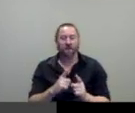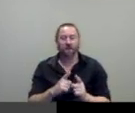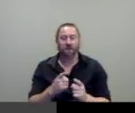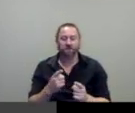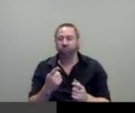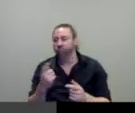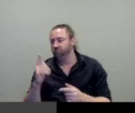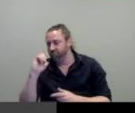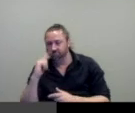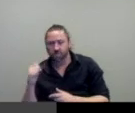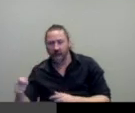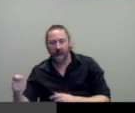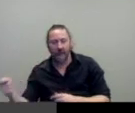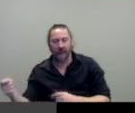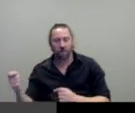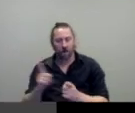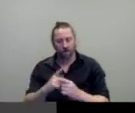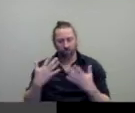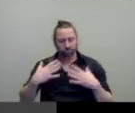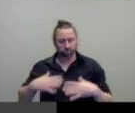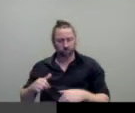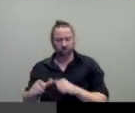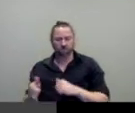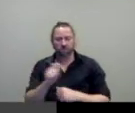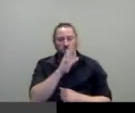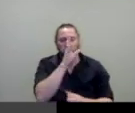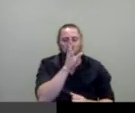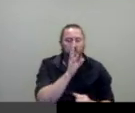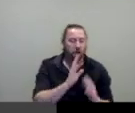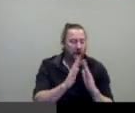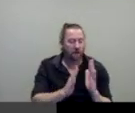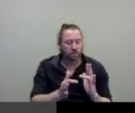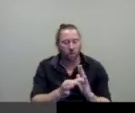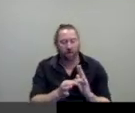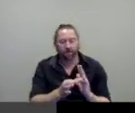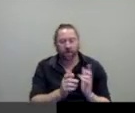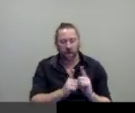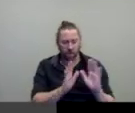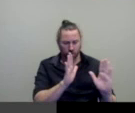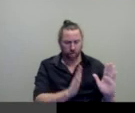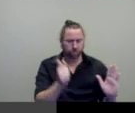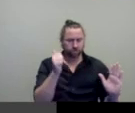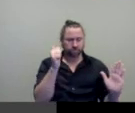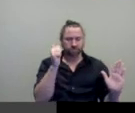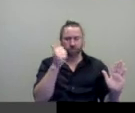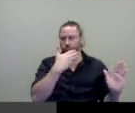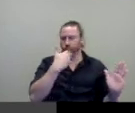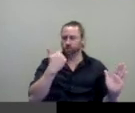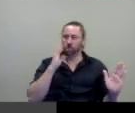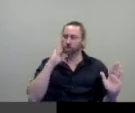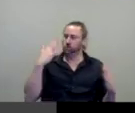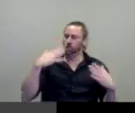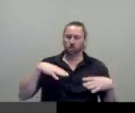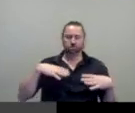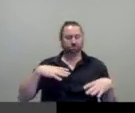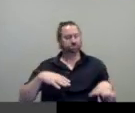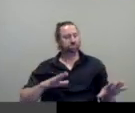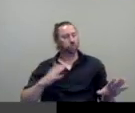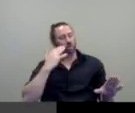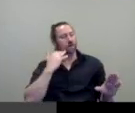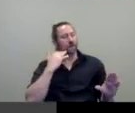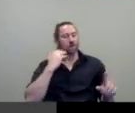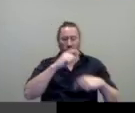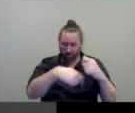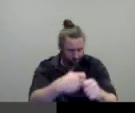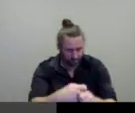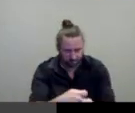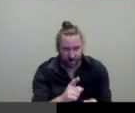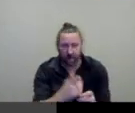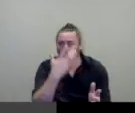sultry neighbor into dower housewife slick modern woman and naive country girl taken in total